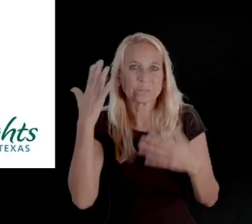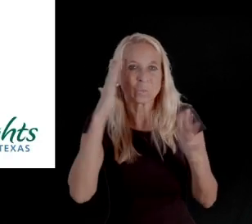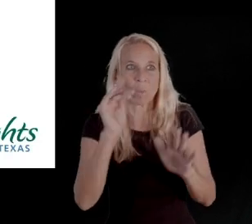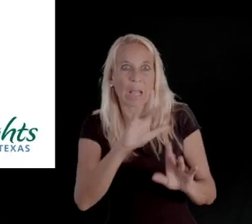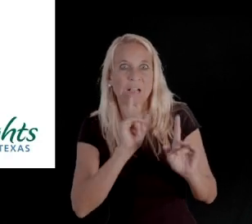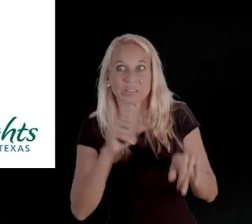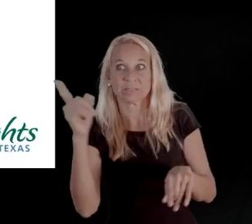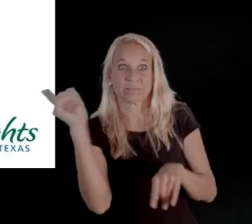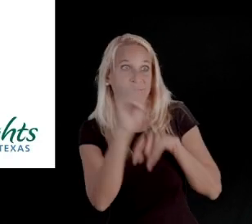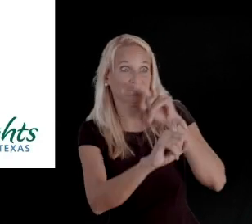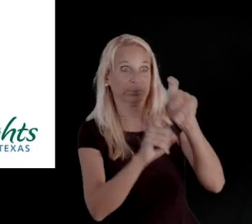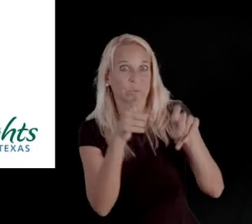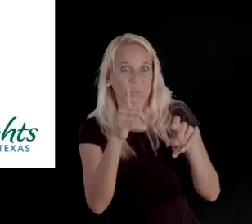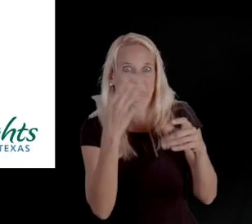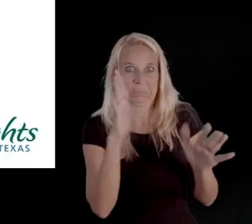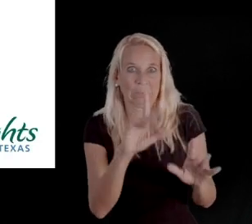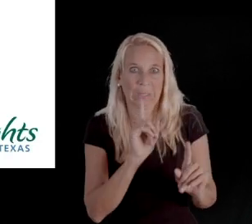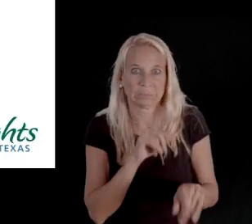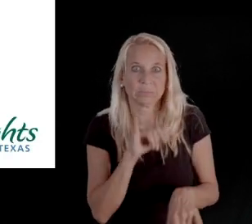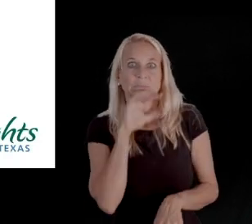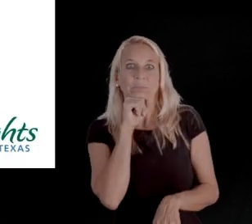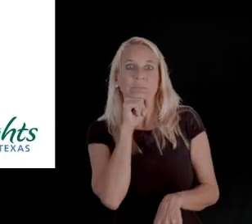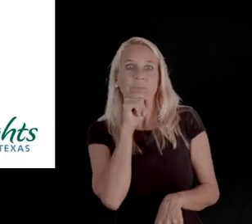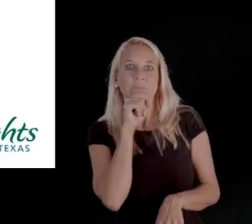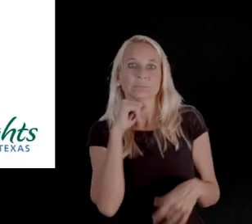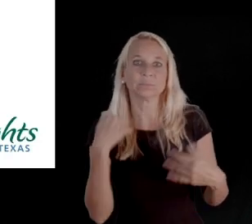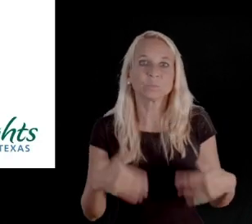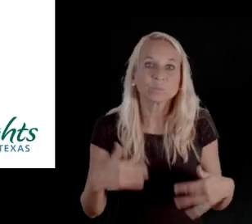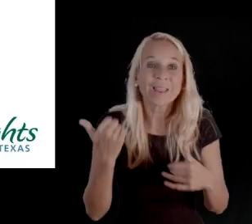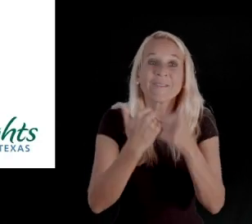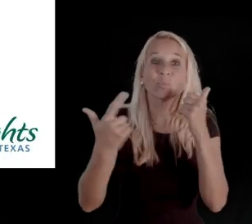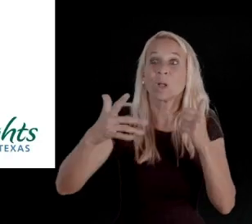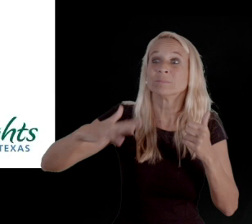And out of everyone in the fair hearing room, you have the most information.